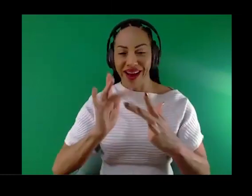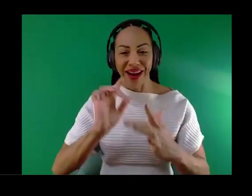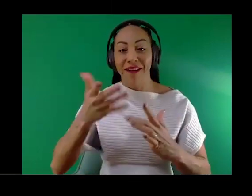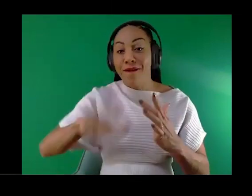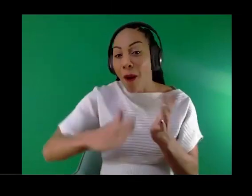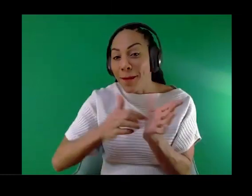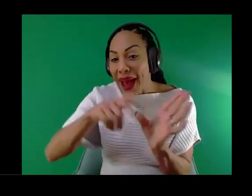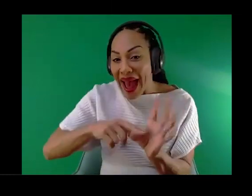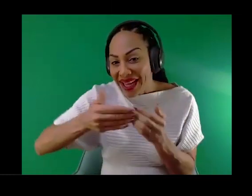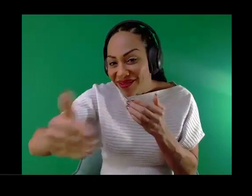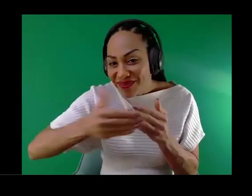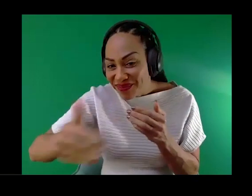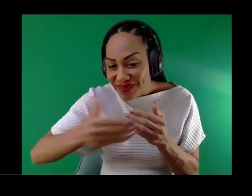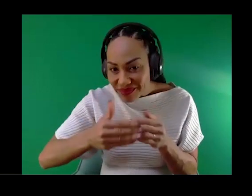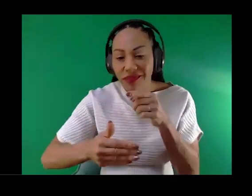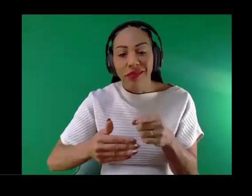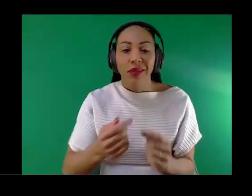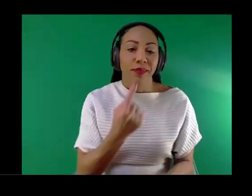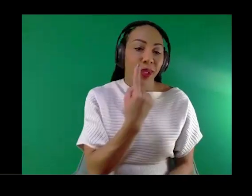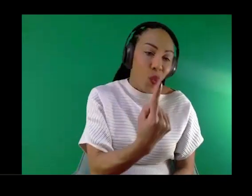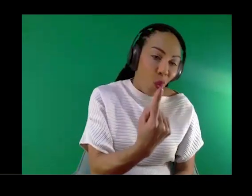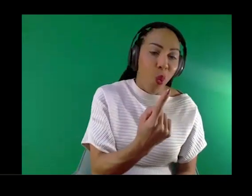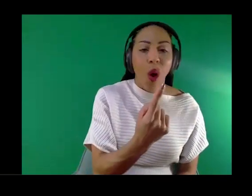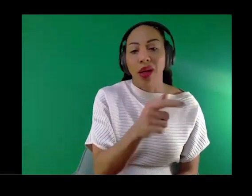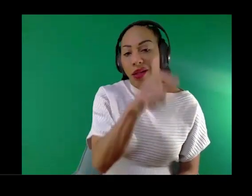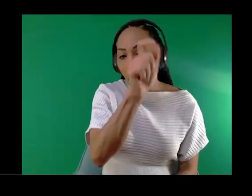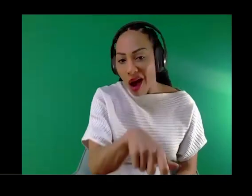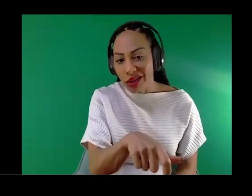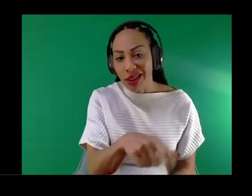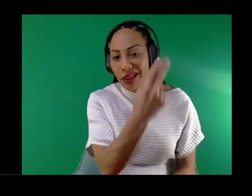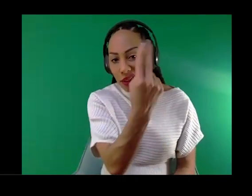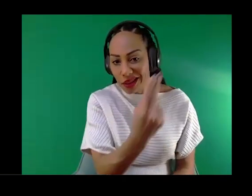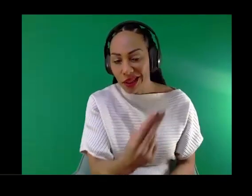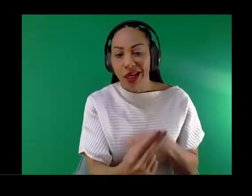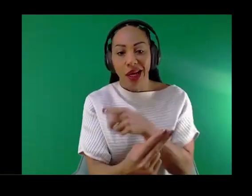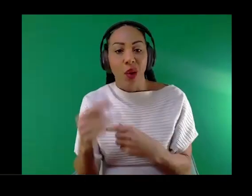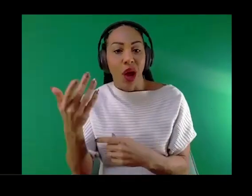which will involve artists between Italy and England working together remotely the budget